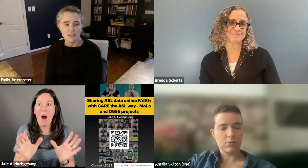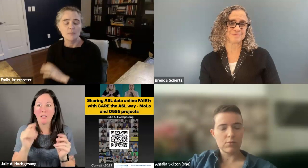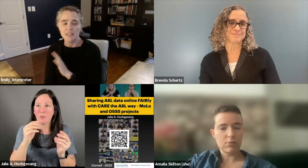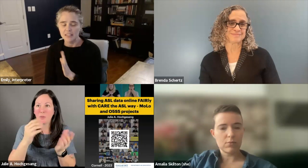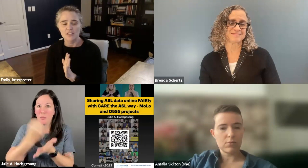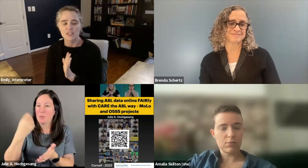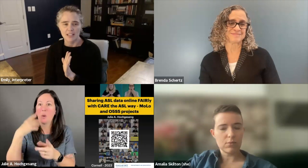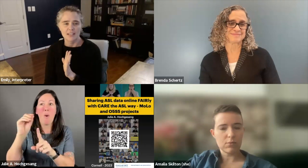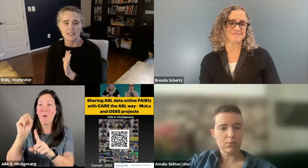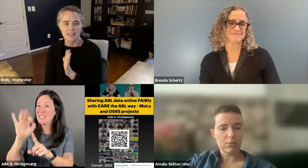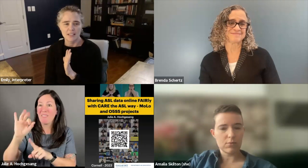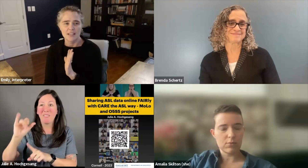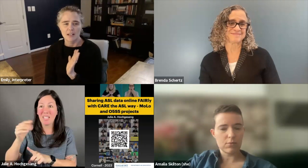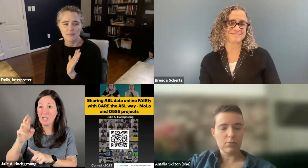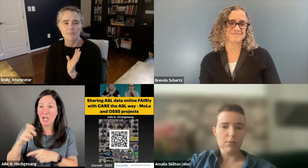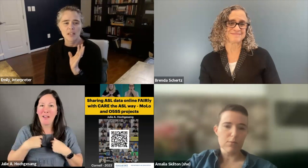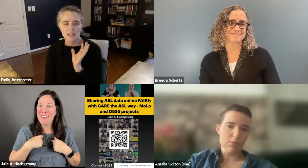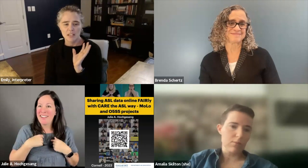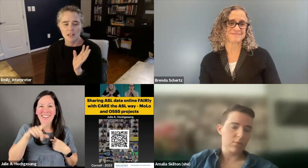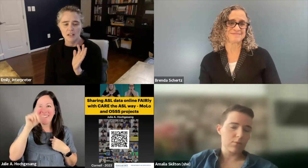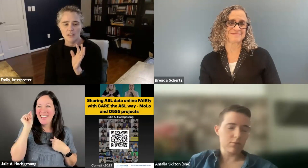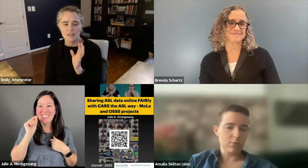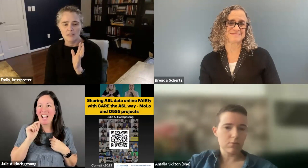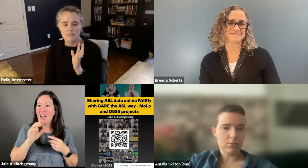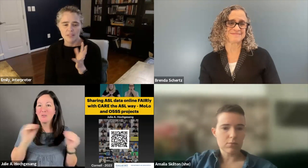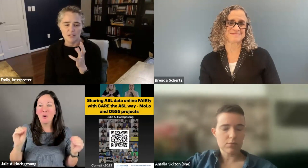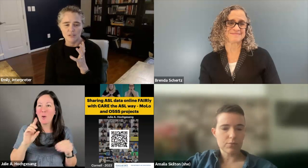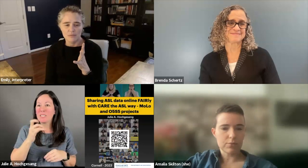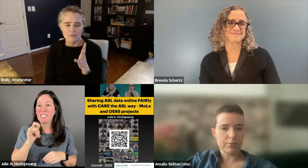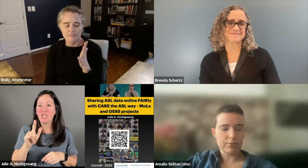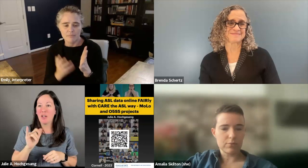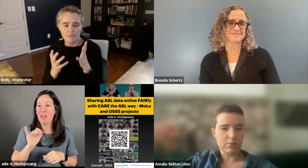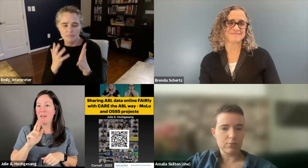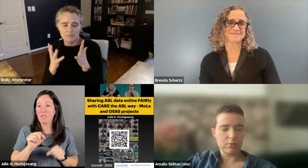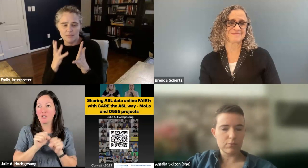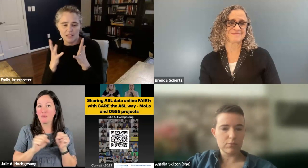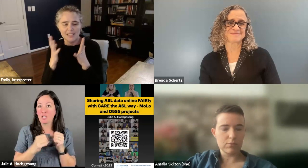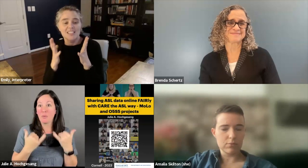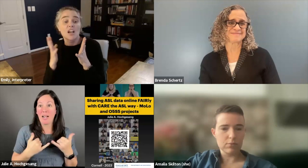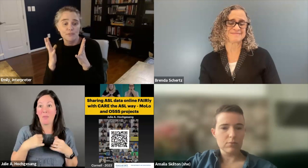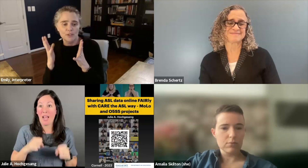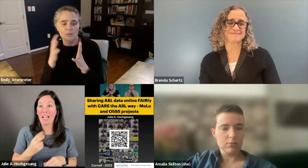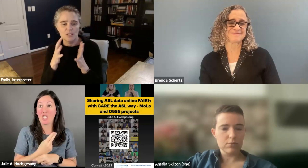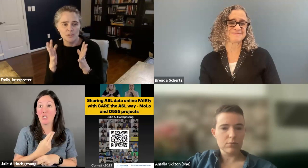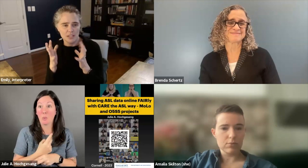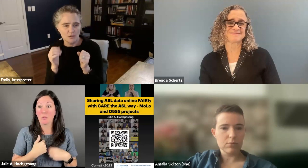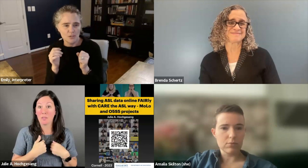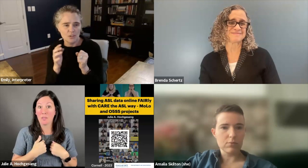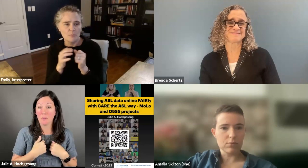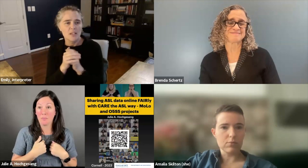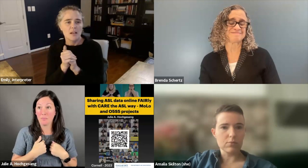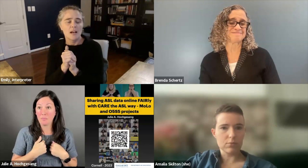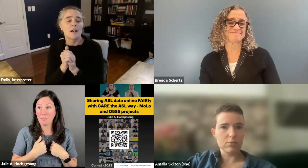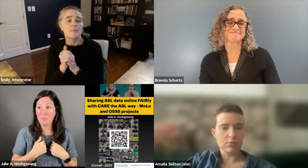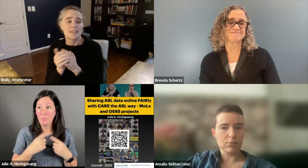completely understand the you know discomfort with using YouTube but